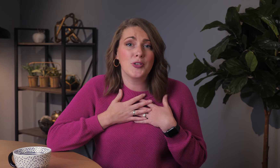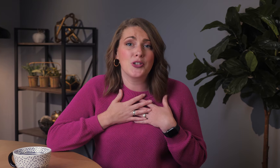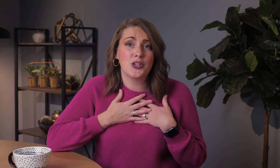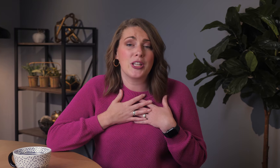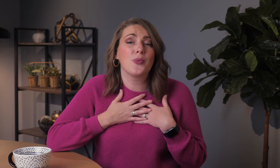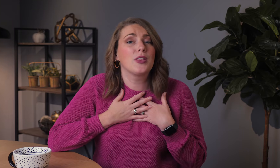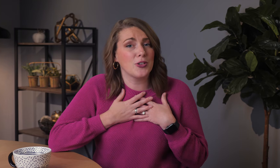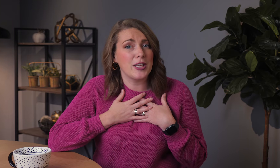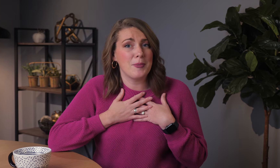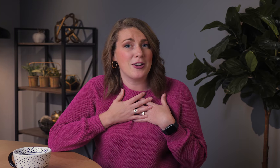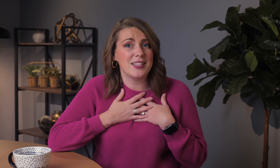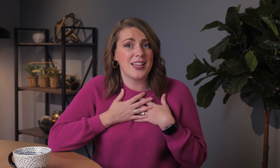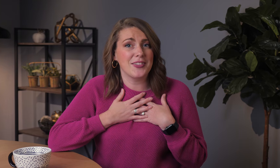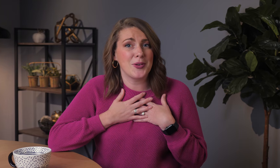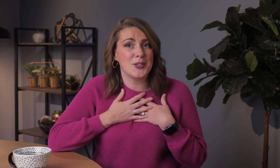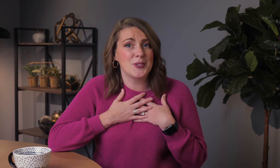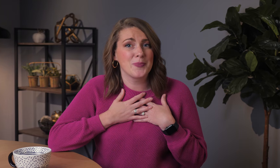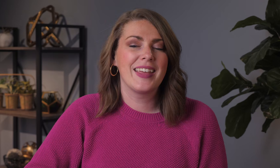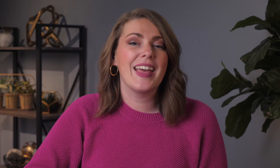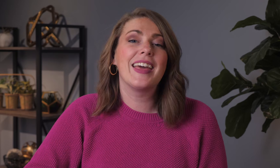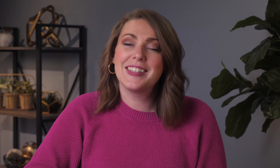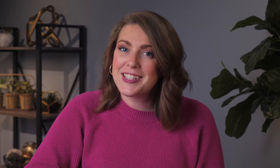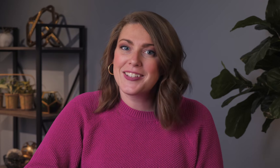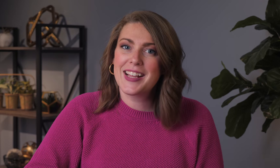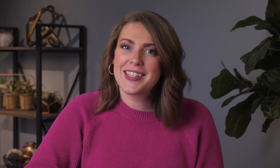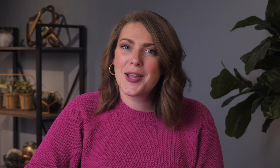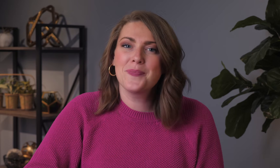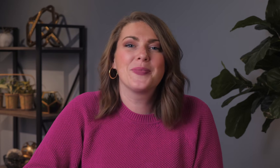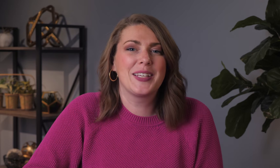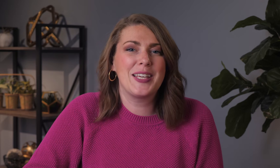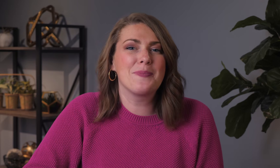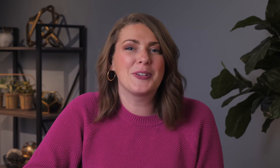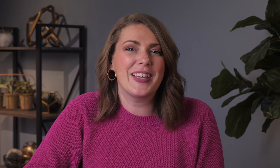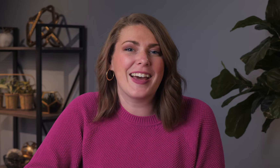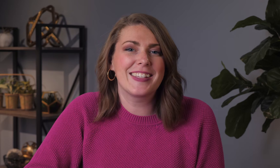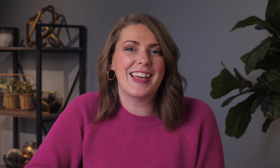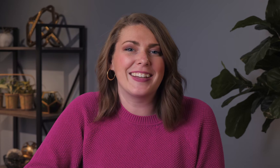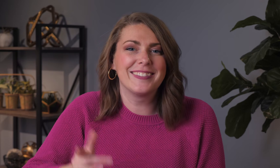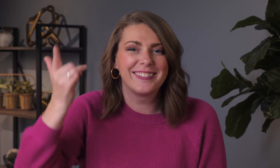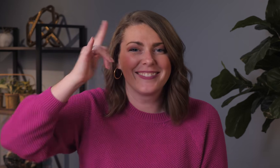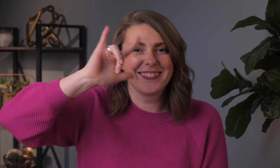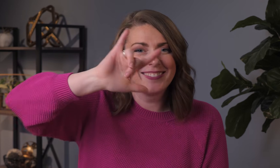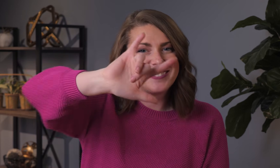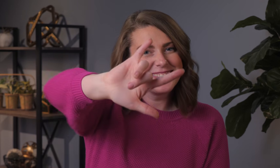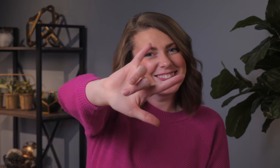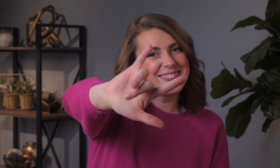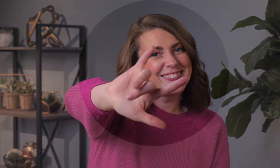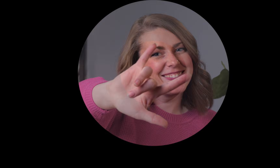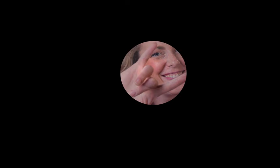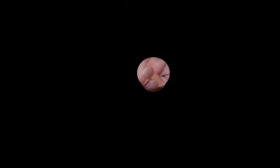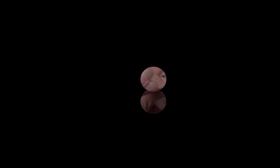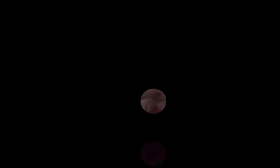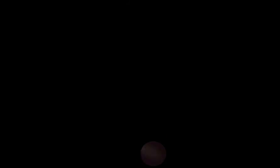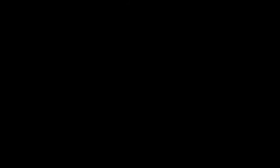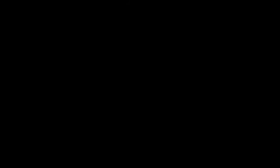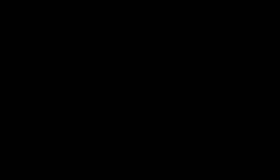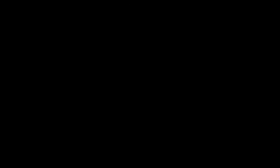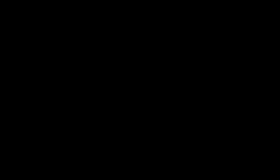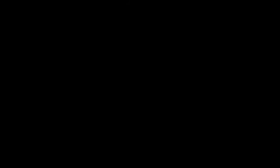your journey when learning American Sign Language, and until next time keep learning how to sign.